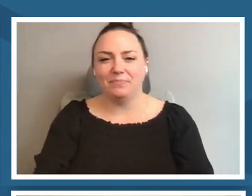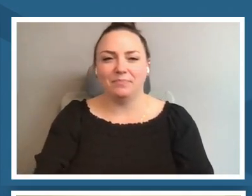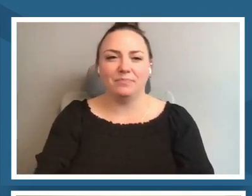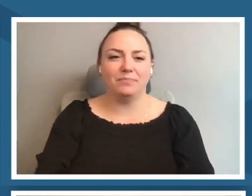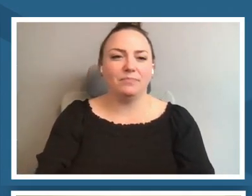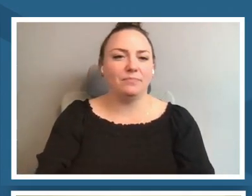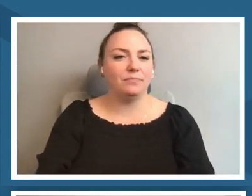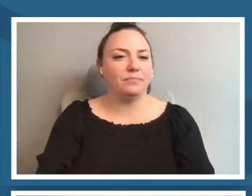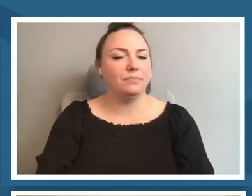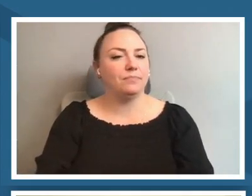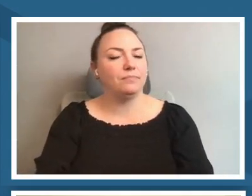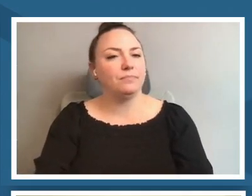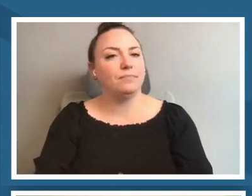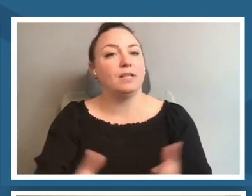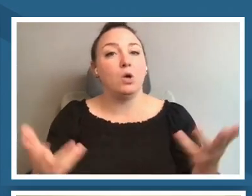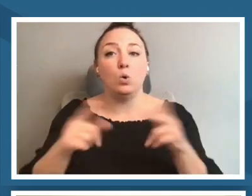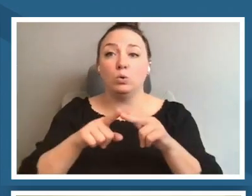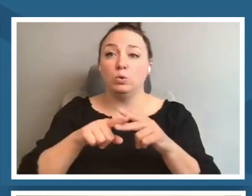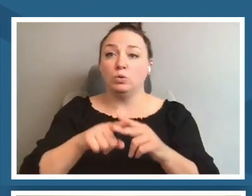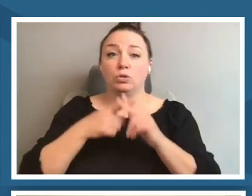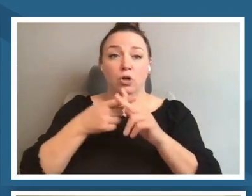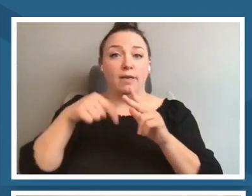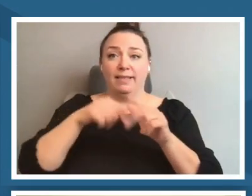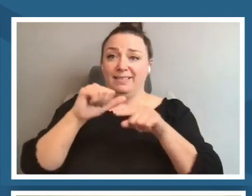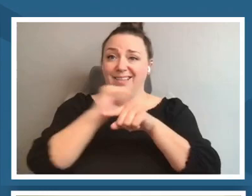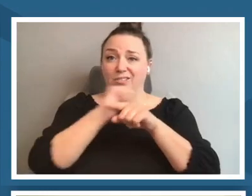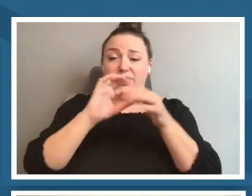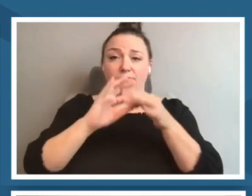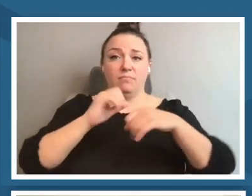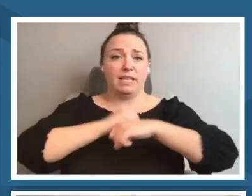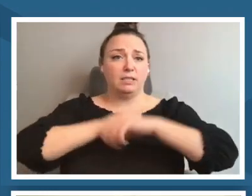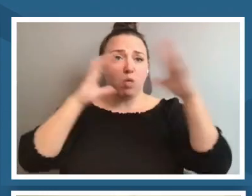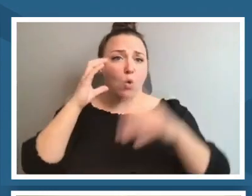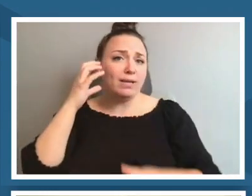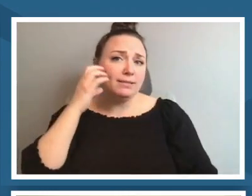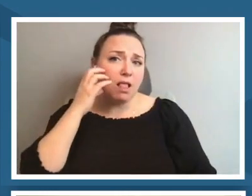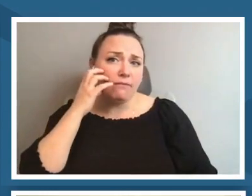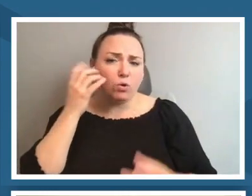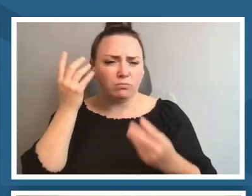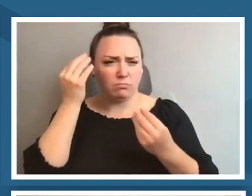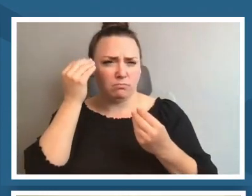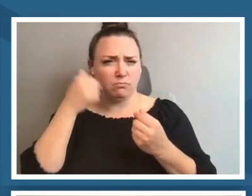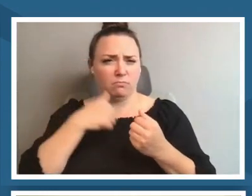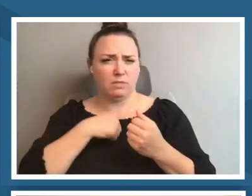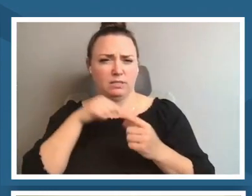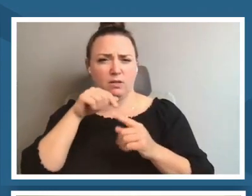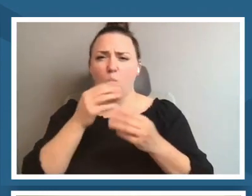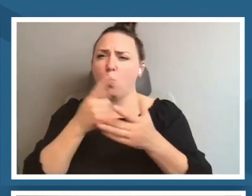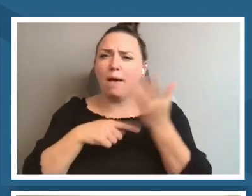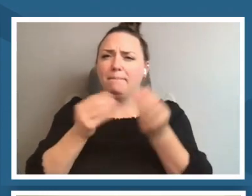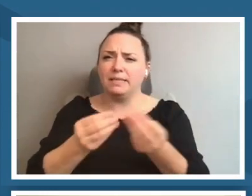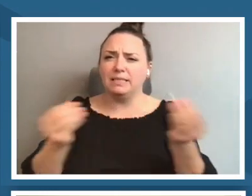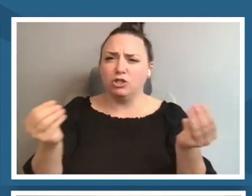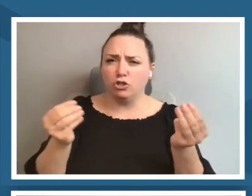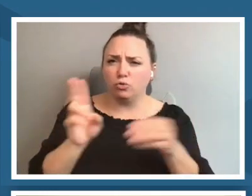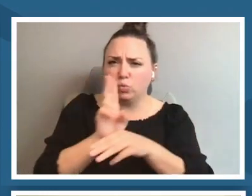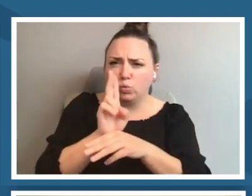exploding cell phones we have these questions um what materials are used to make this object